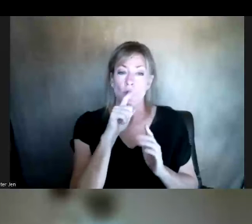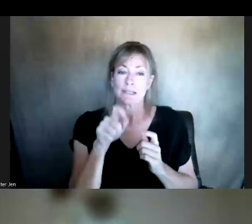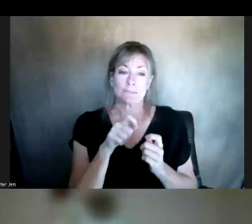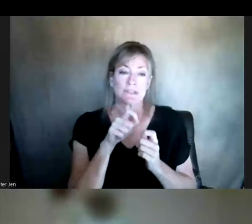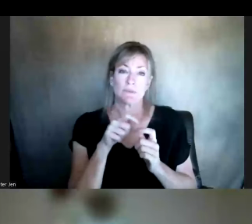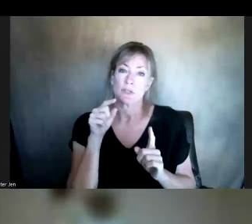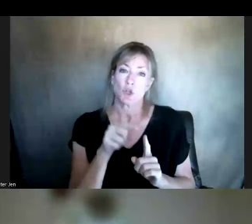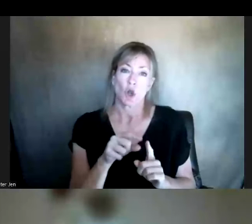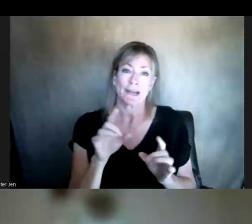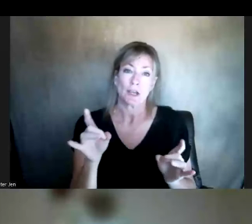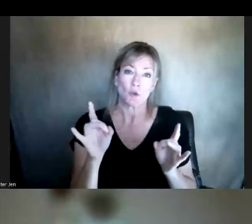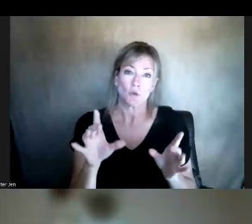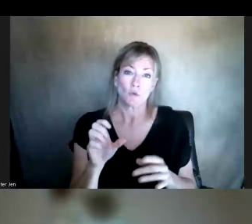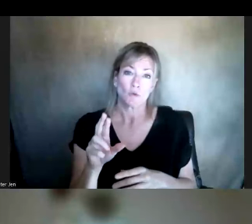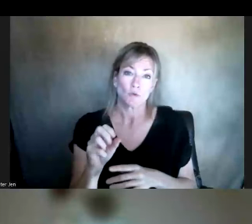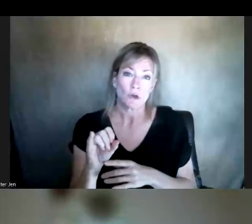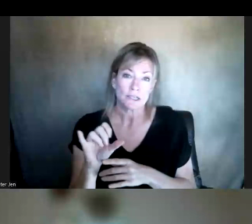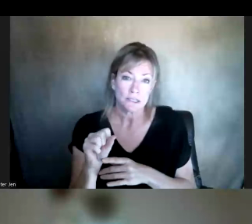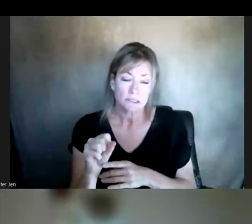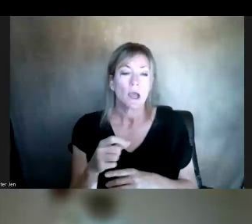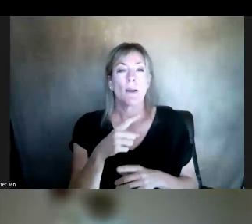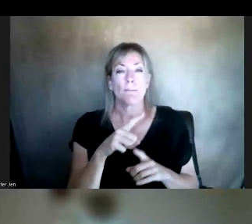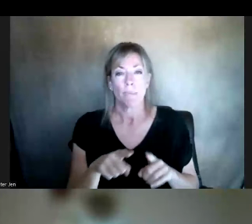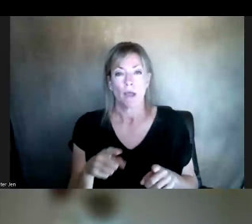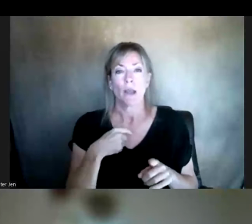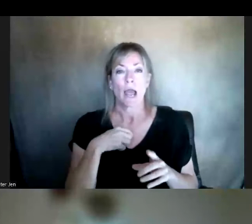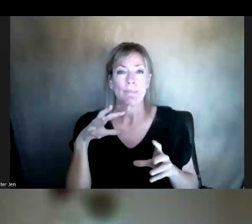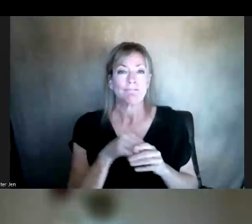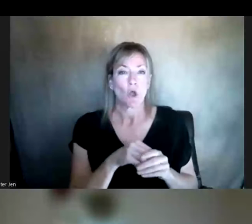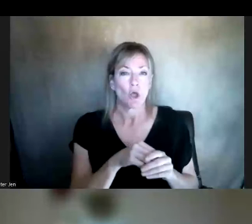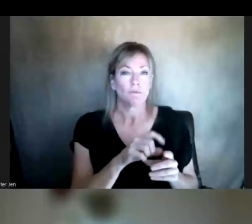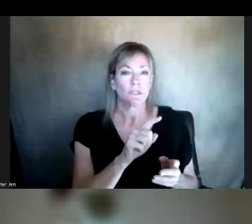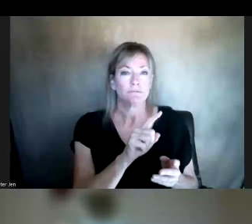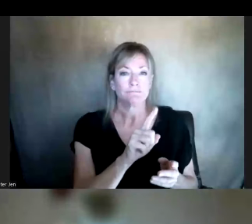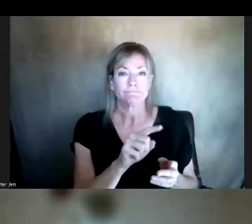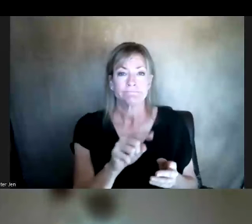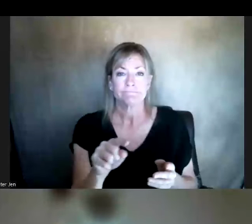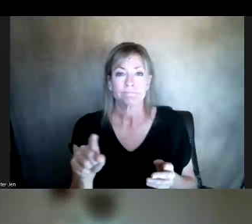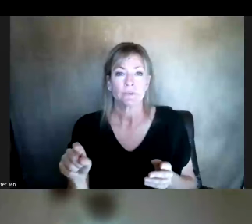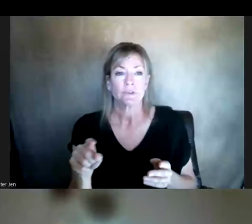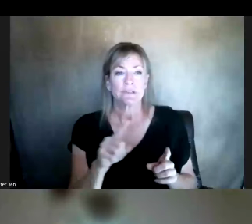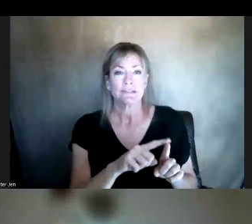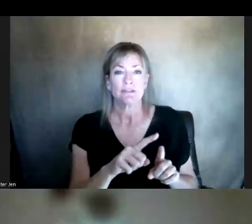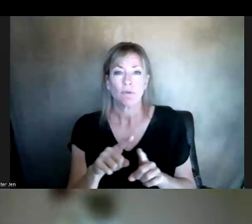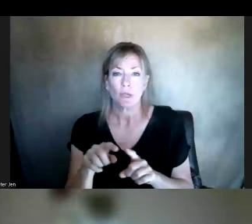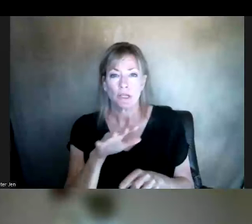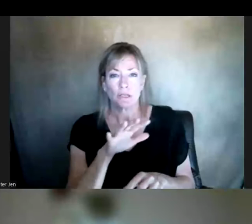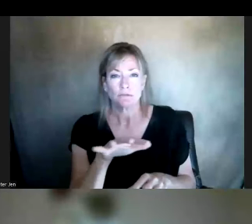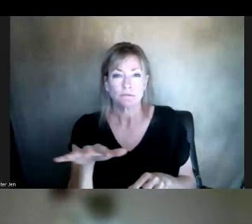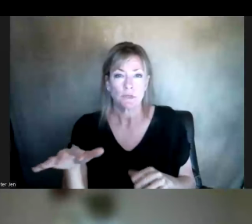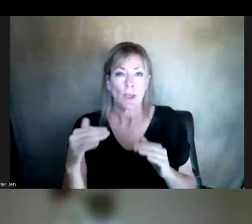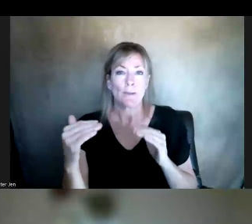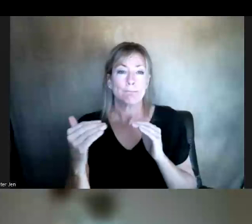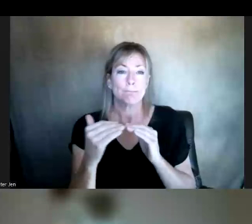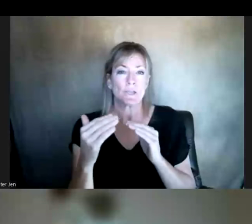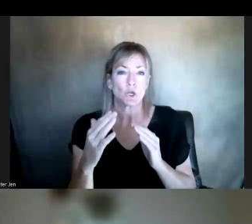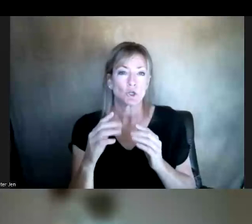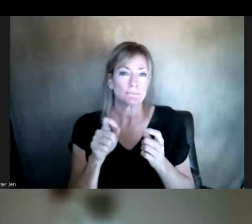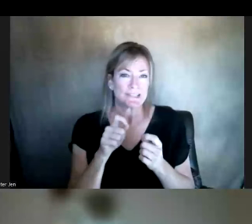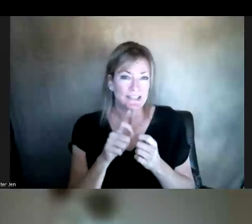BECAUSE AS I AM IN INVOLVED IN THESE SPACES, THE TOPIC DOES NOT